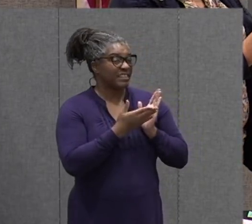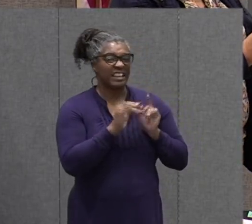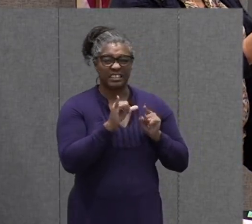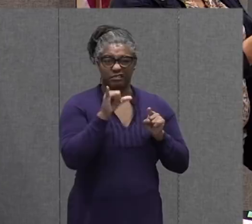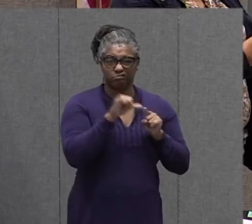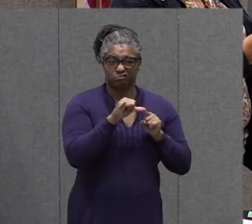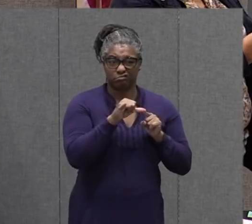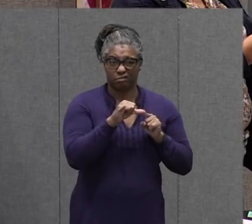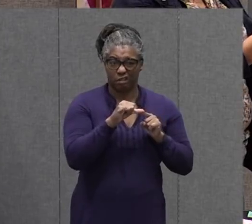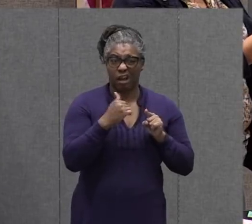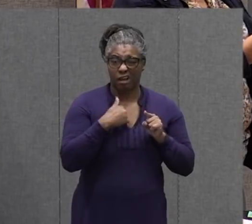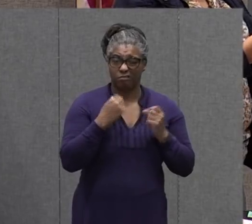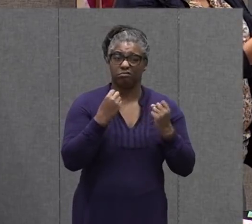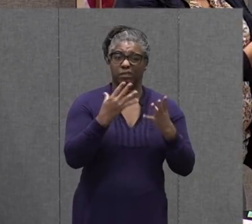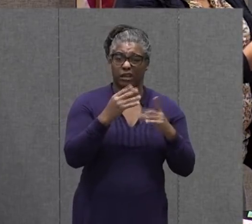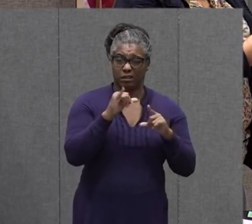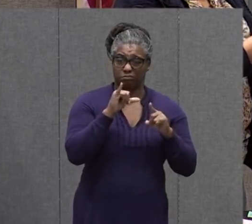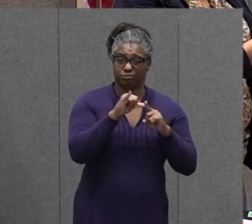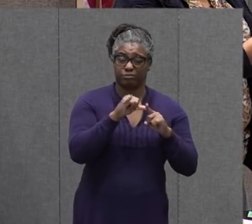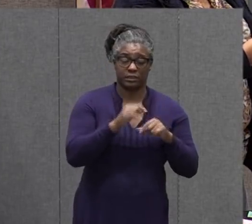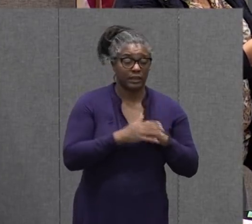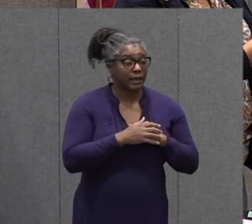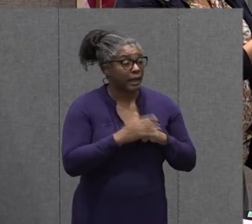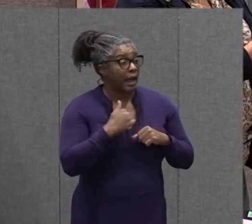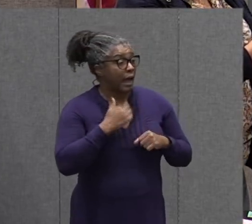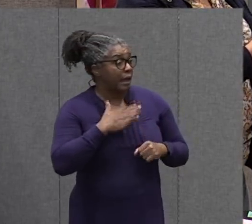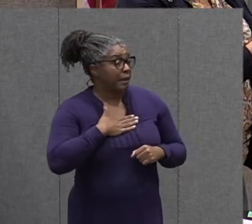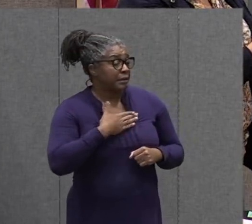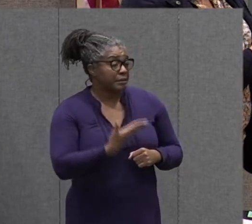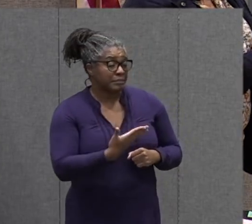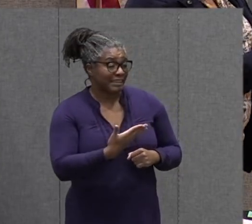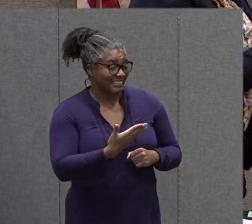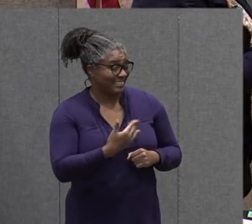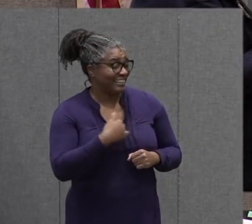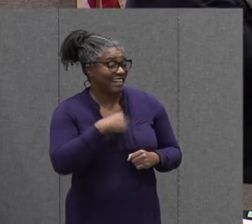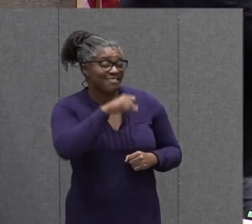I'm going to just admit that I love these vocabulary words.